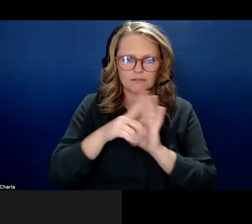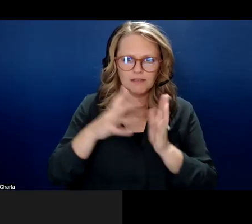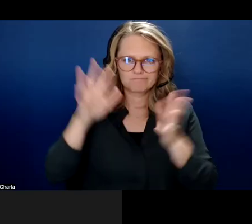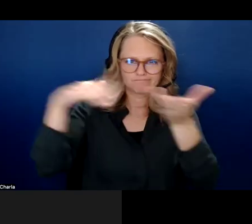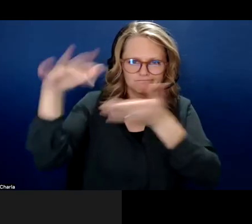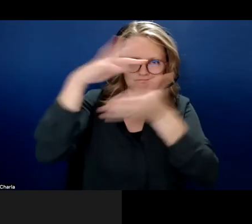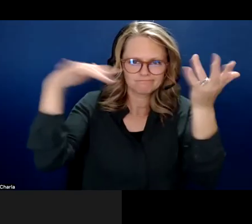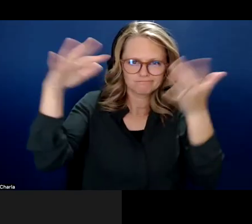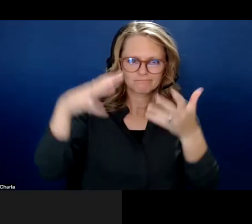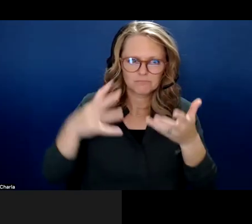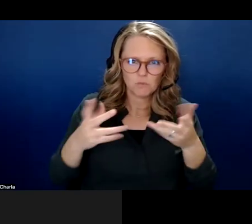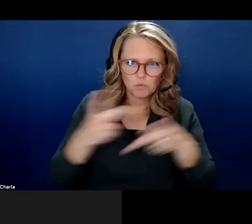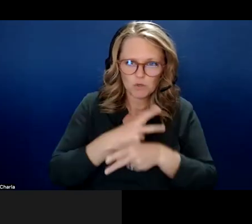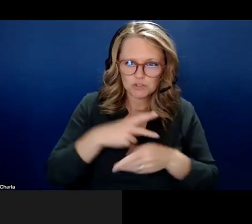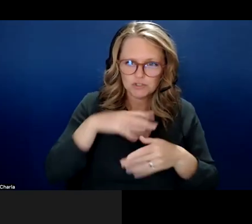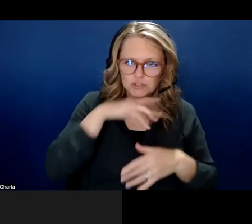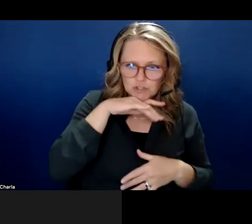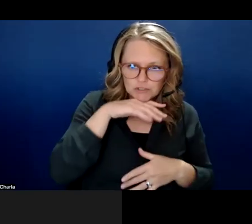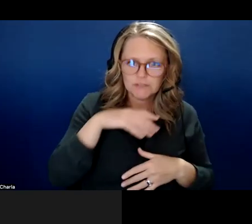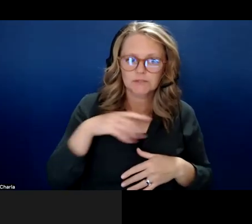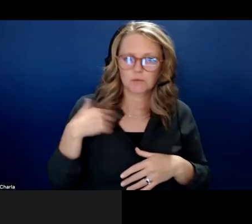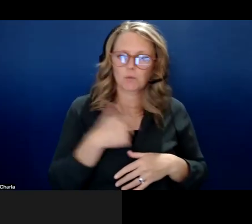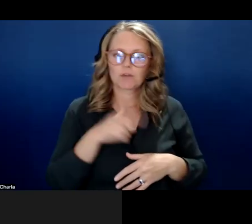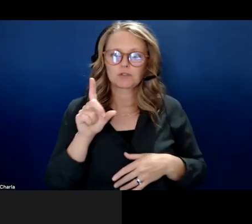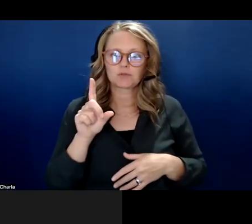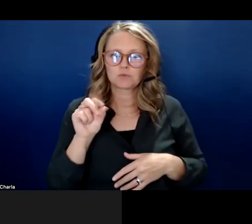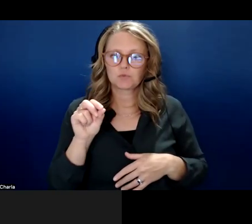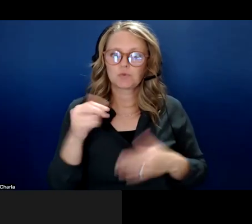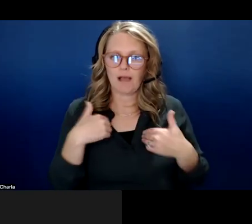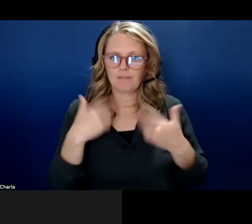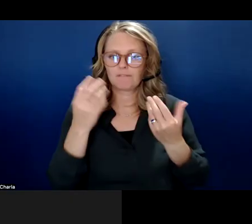So we'll have a lot of information about air quality.